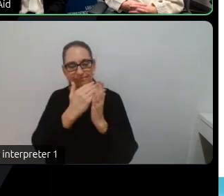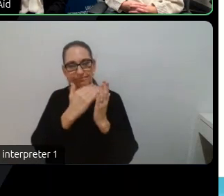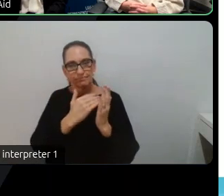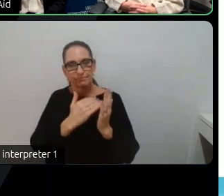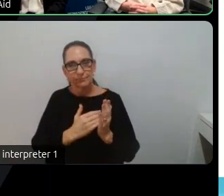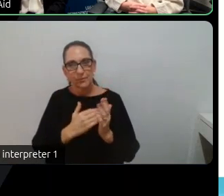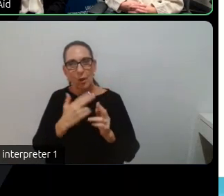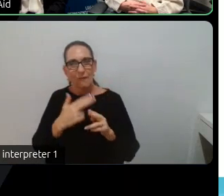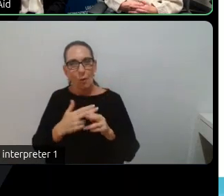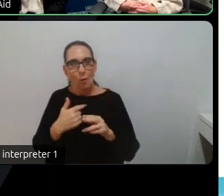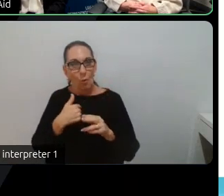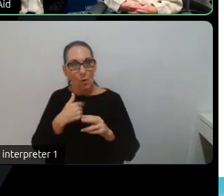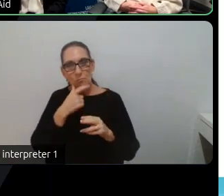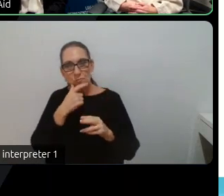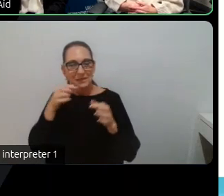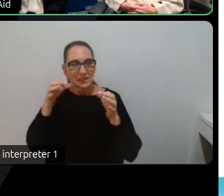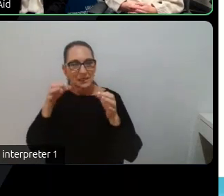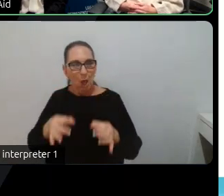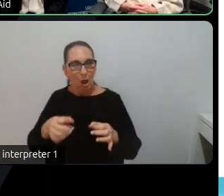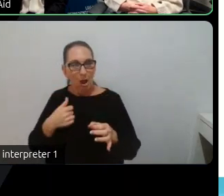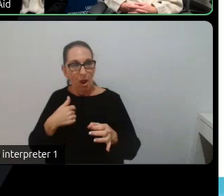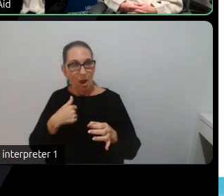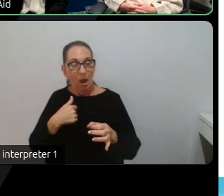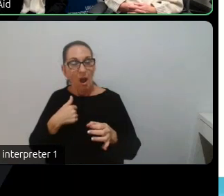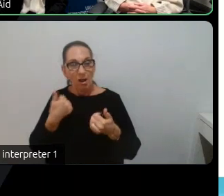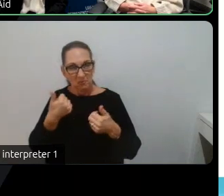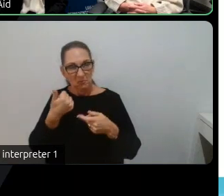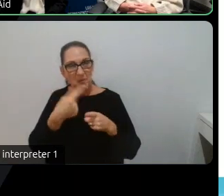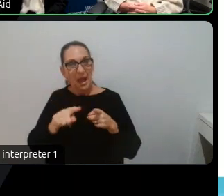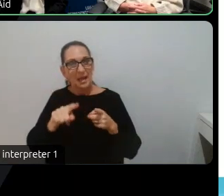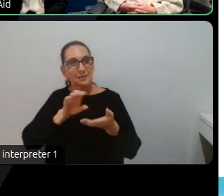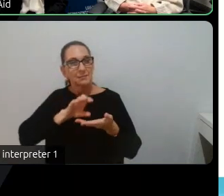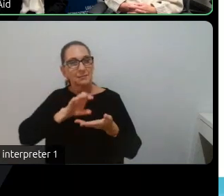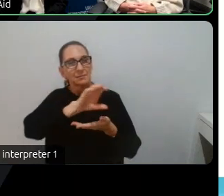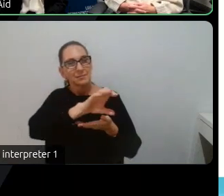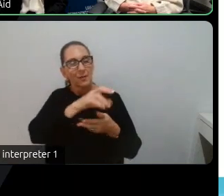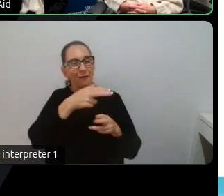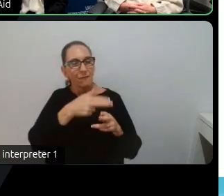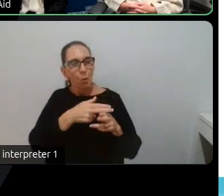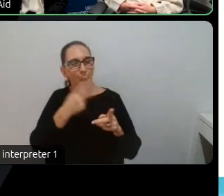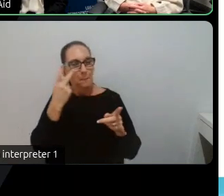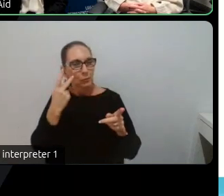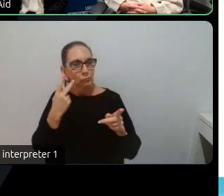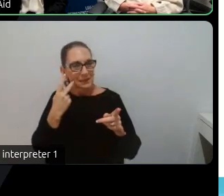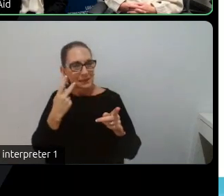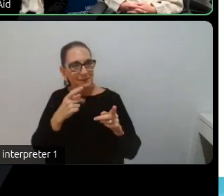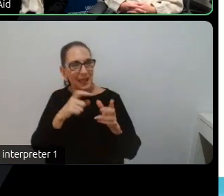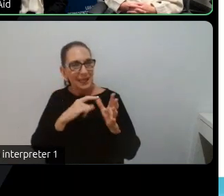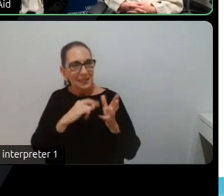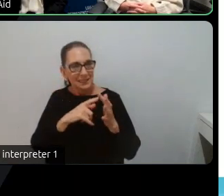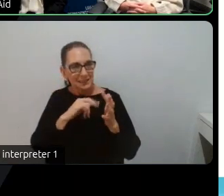deciding to provide funding for parenting cases and they're listed there. In a general sense